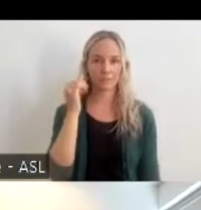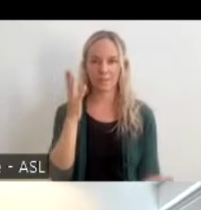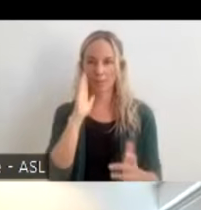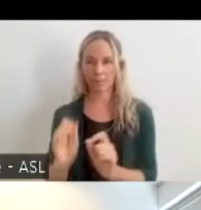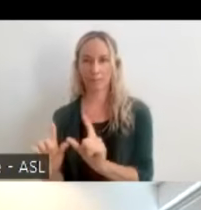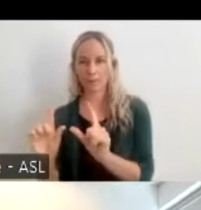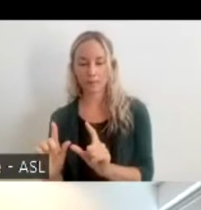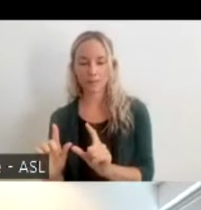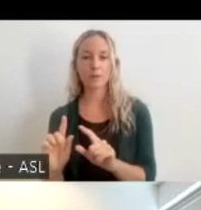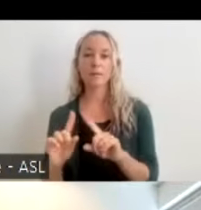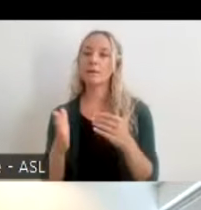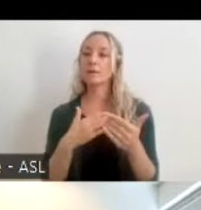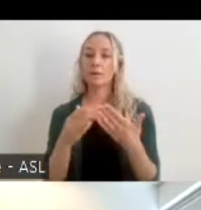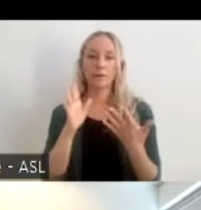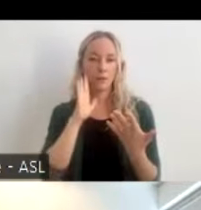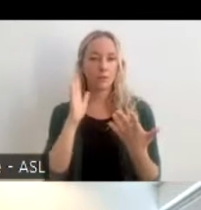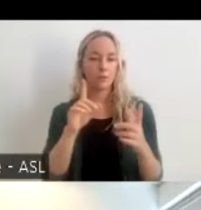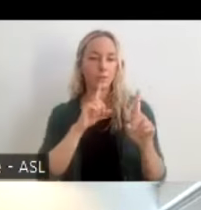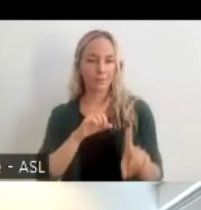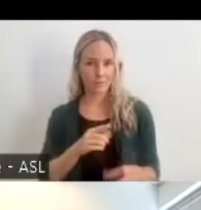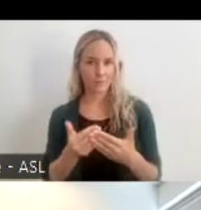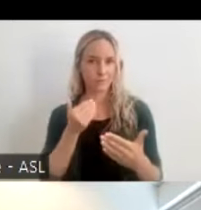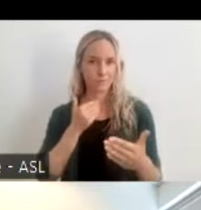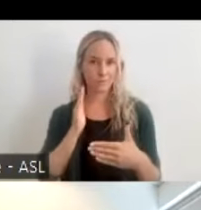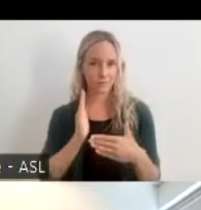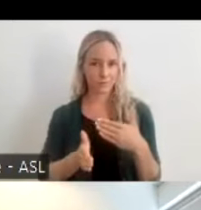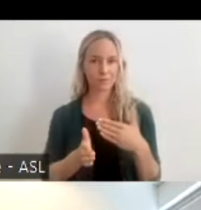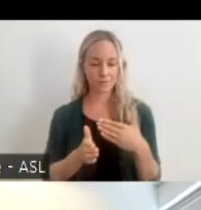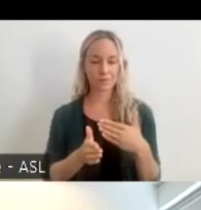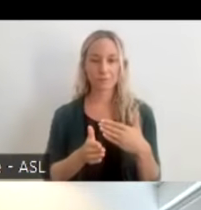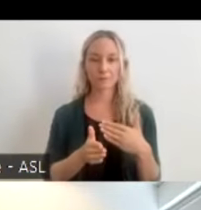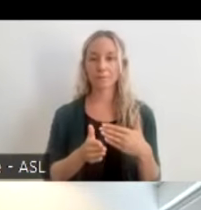case you want to connect with me afterwards if you have any questions, I'm happy to help out and be a resource for you